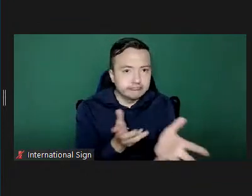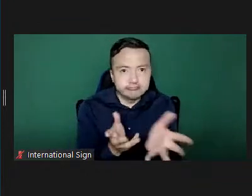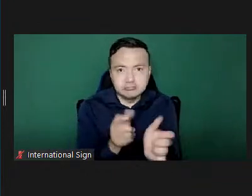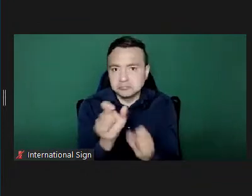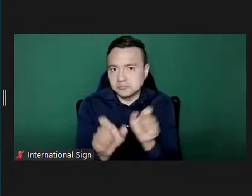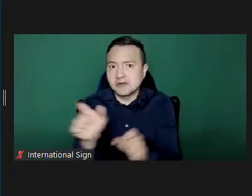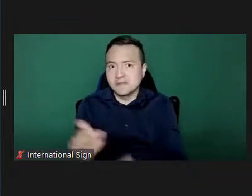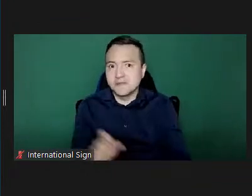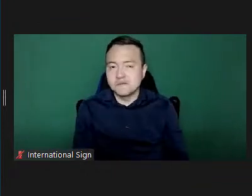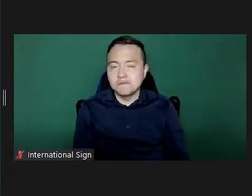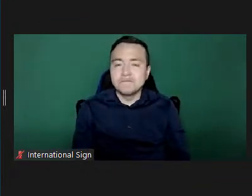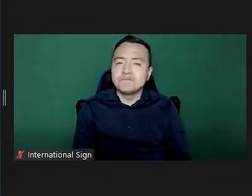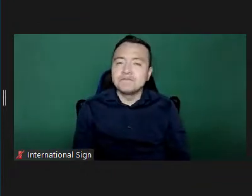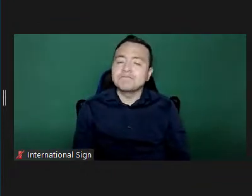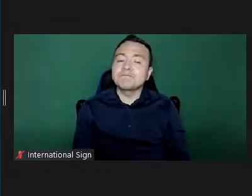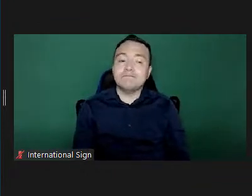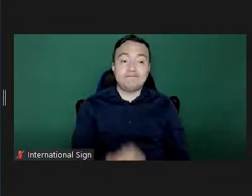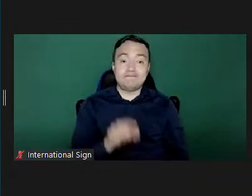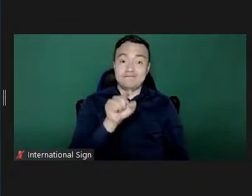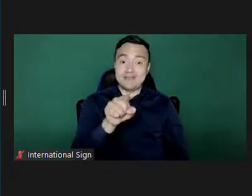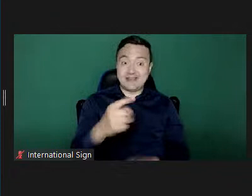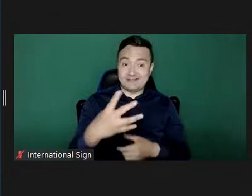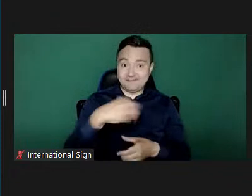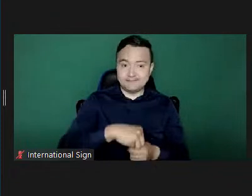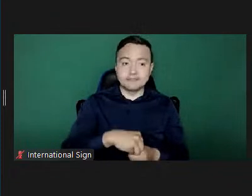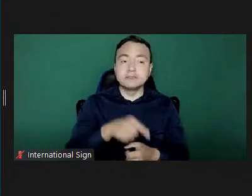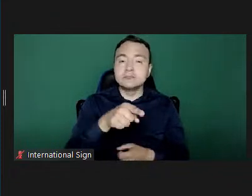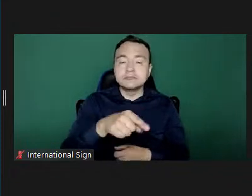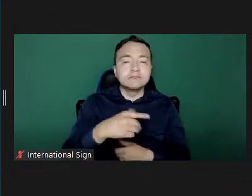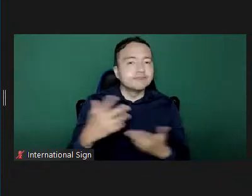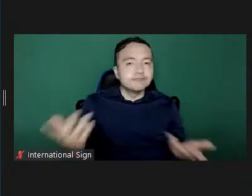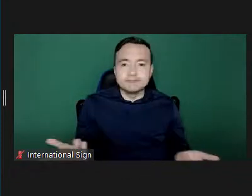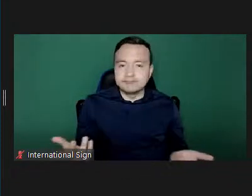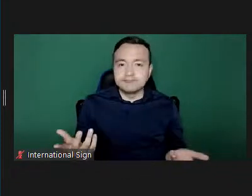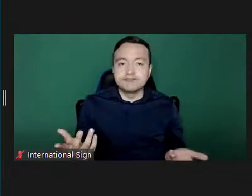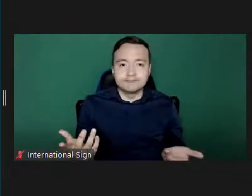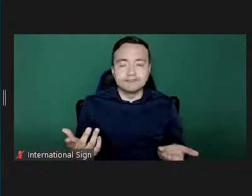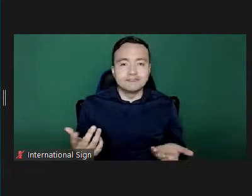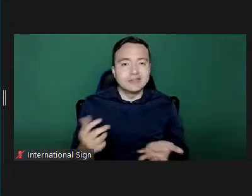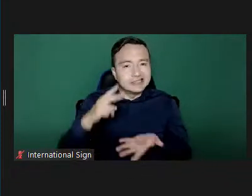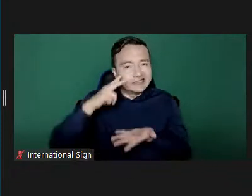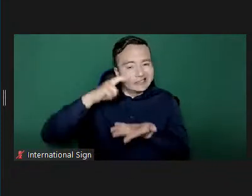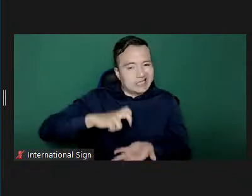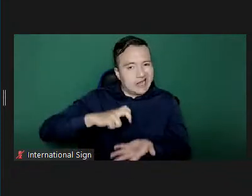health promotion activities. Because while clinical sciences are important, as we all